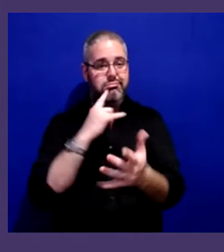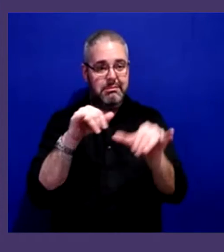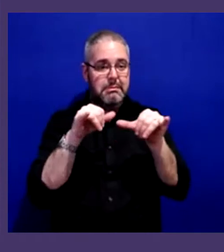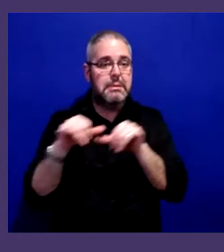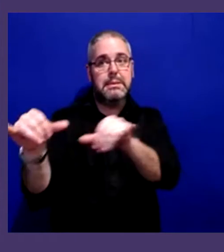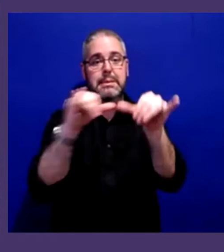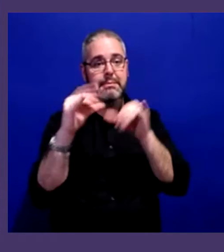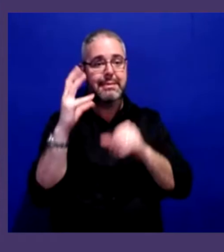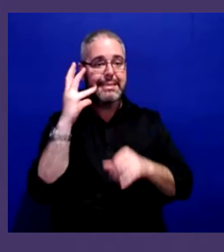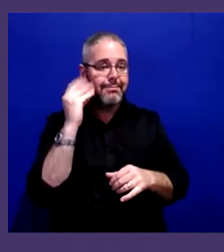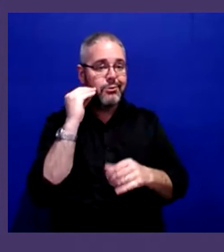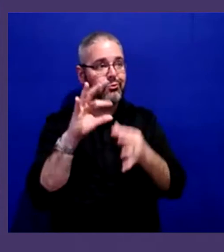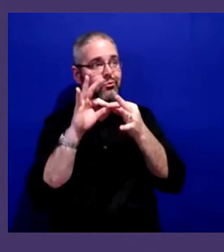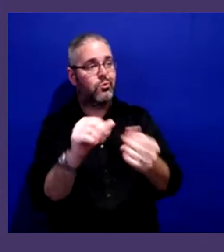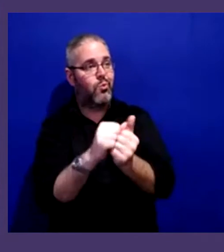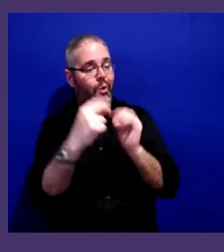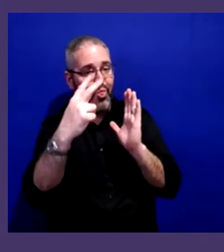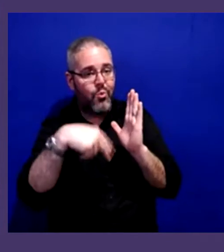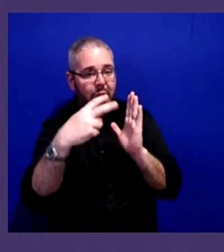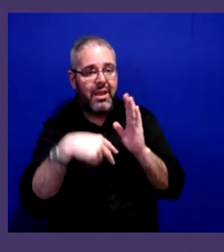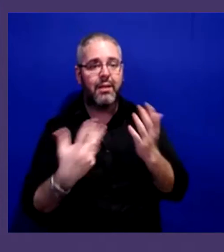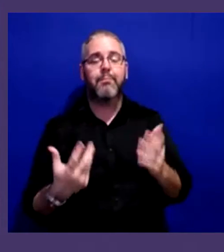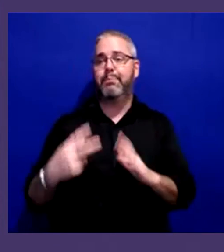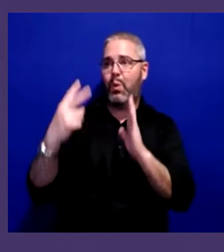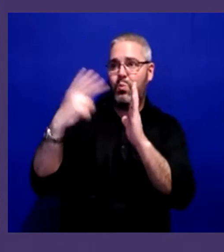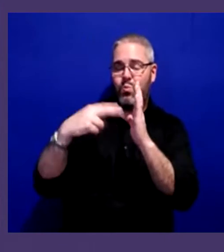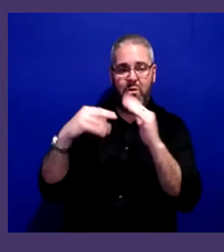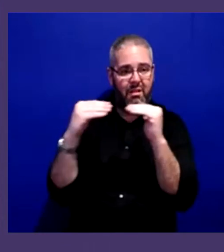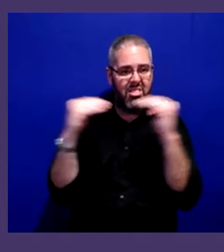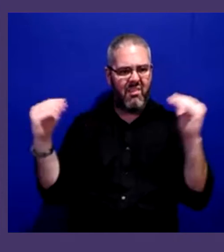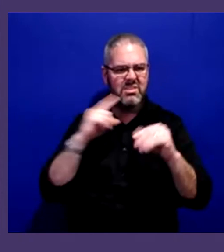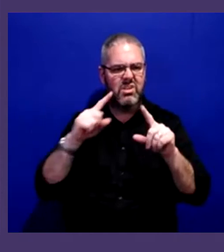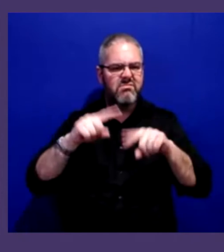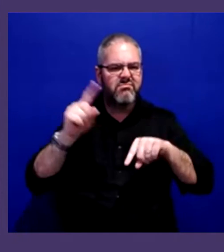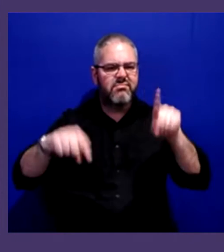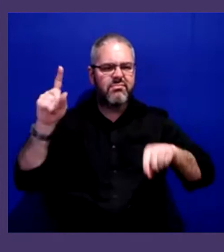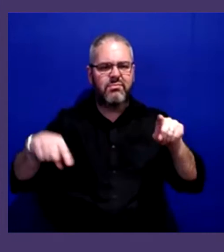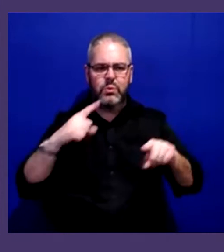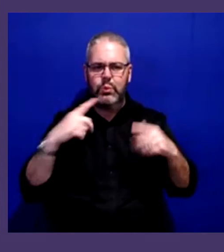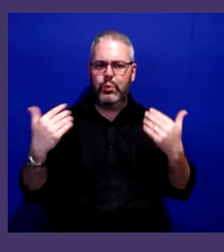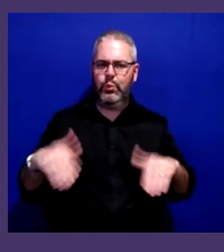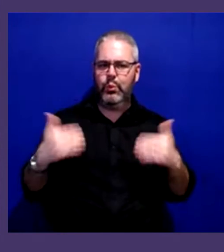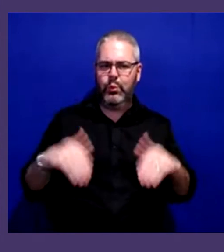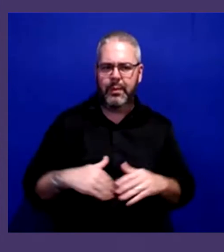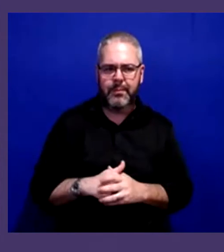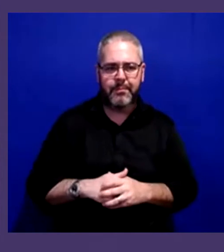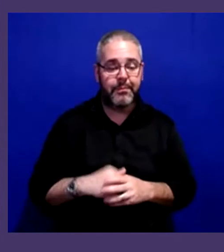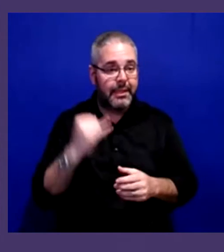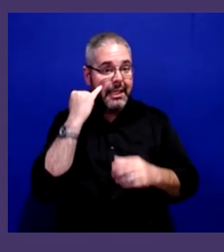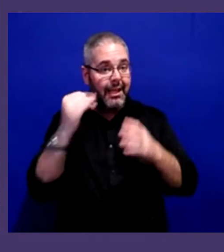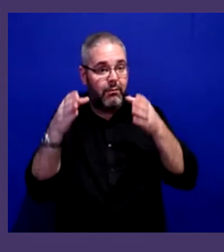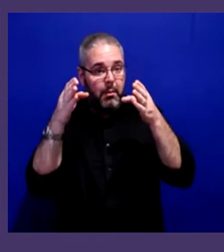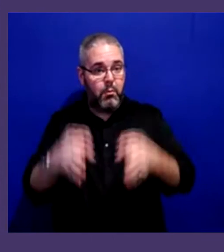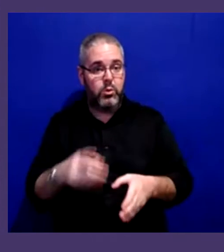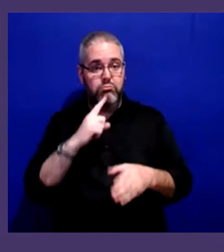reading and reading levels vary widely. Even if someone is capable reading at a very high reading level,